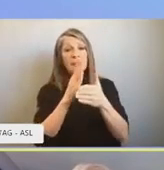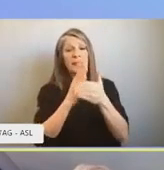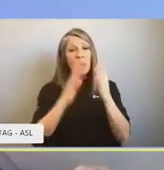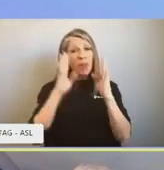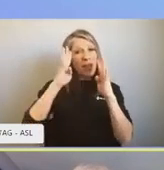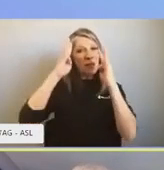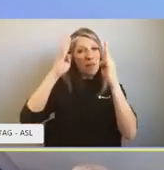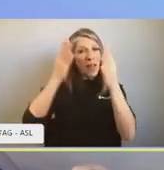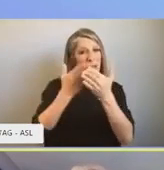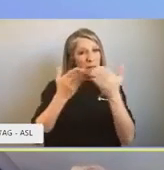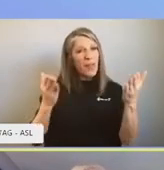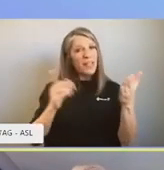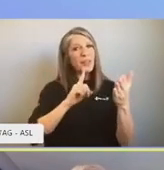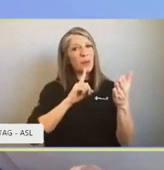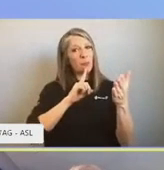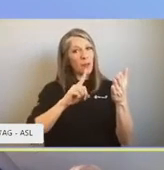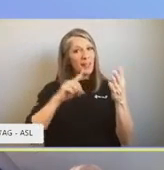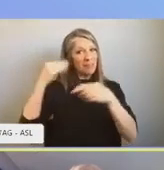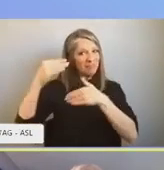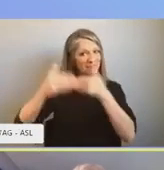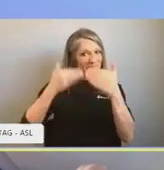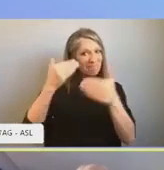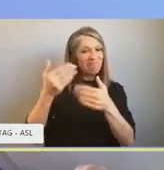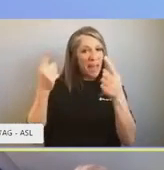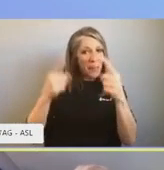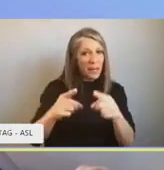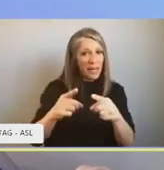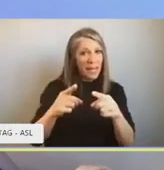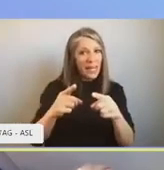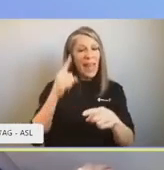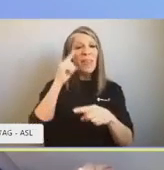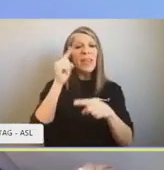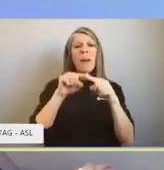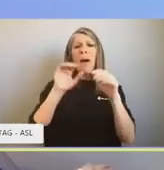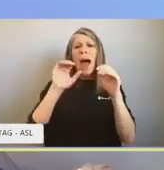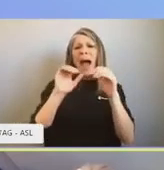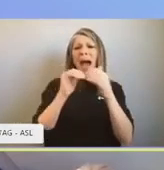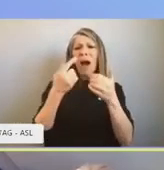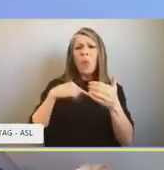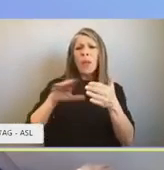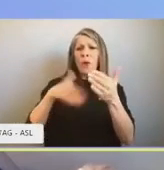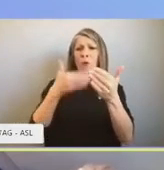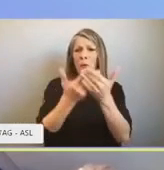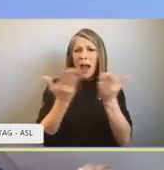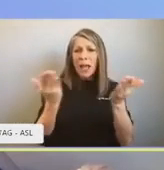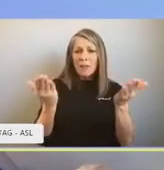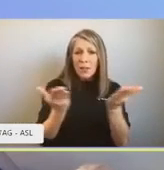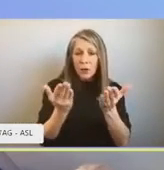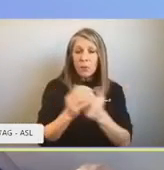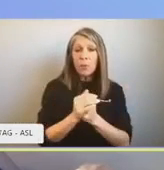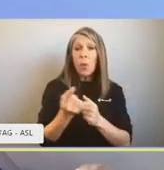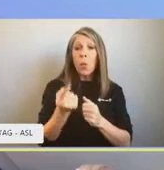elections. Hope we will will little look a bit about what has happened in elections today. We will look at the